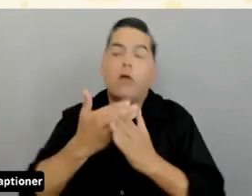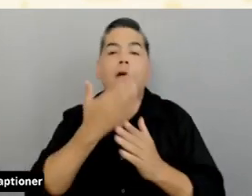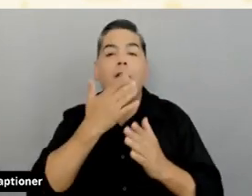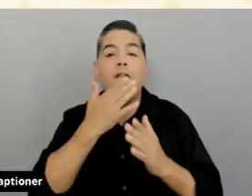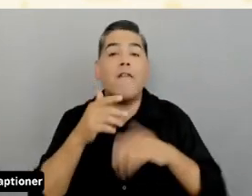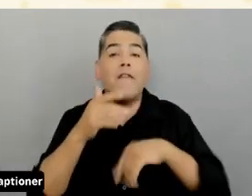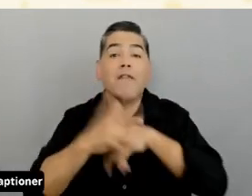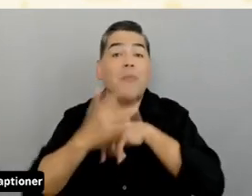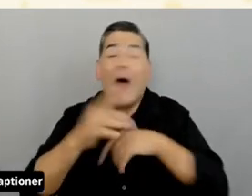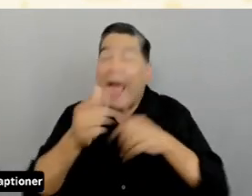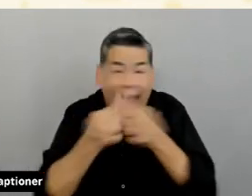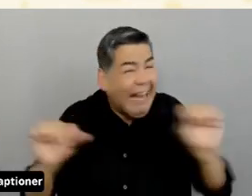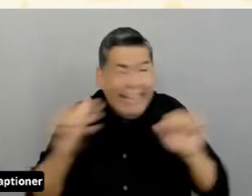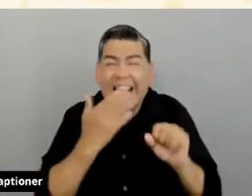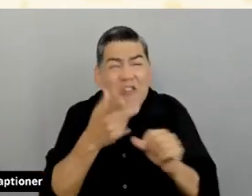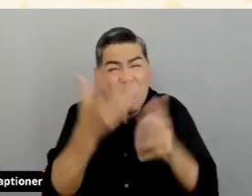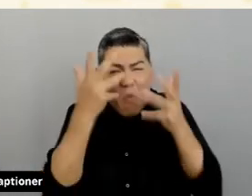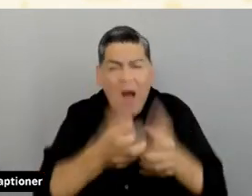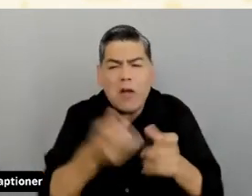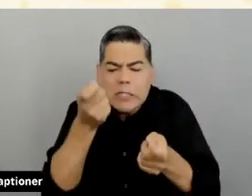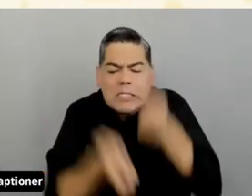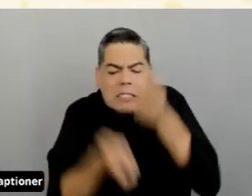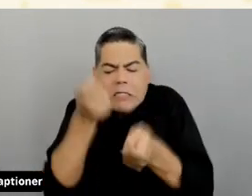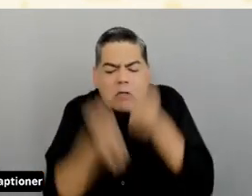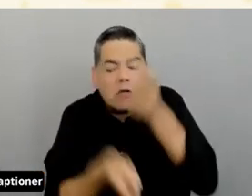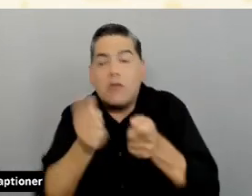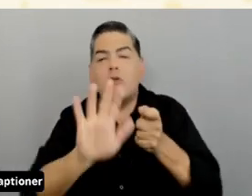You can customize with the colors that you want, OK?